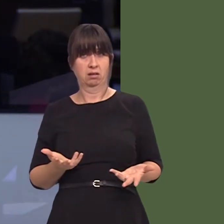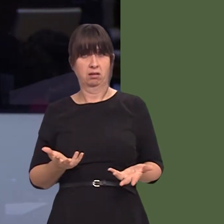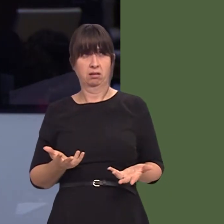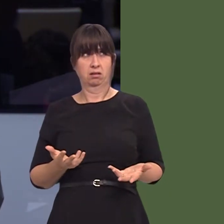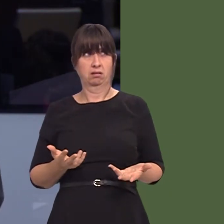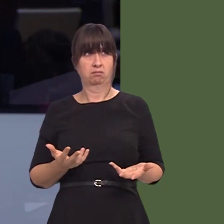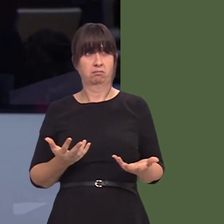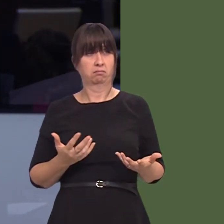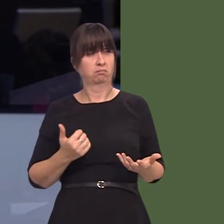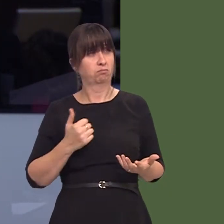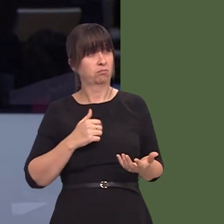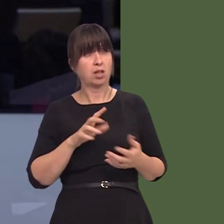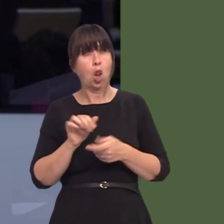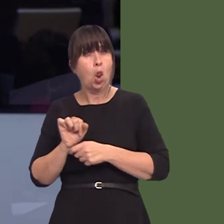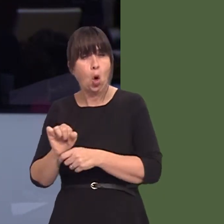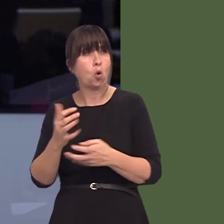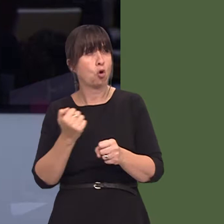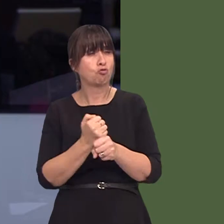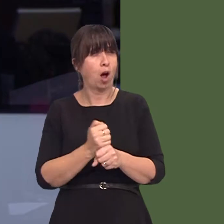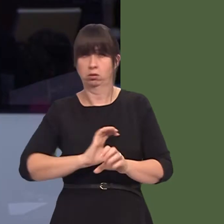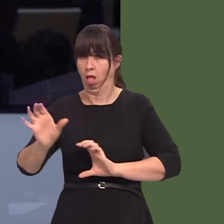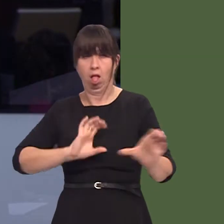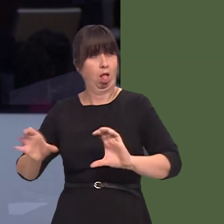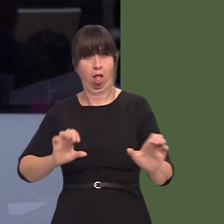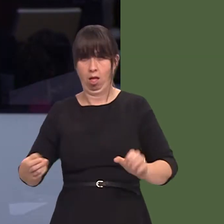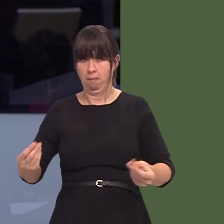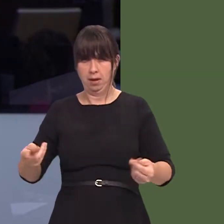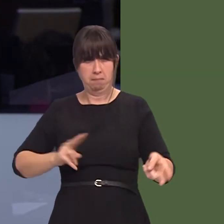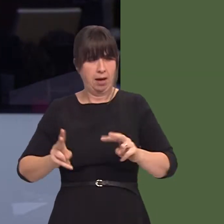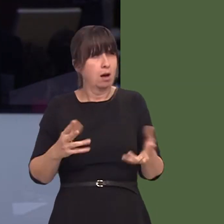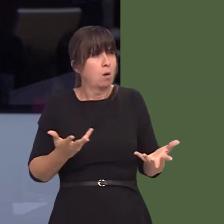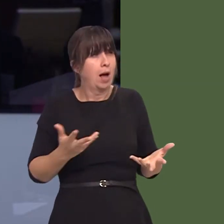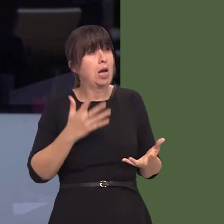Does the First Minister agree that there is an urgent need to review his Governmentís